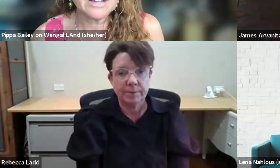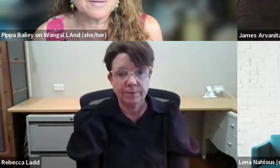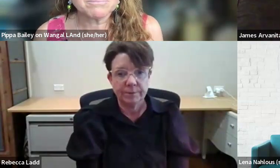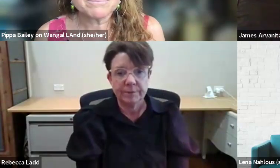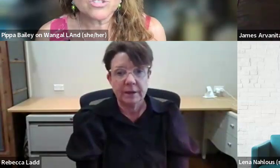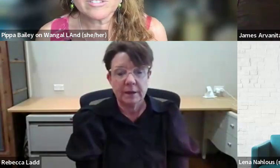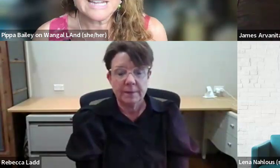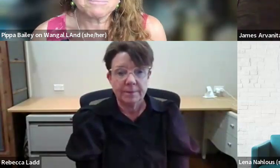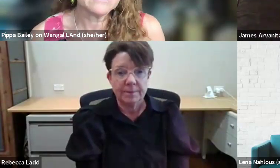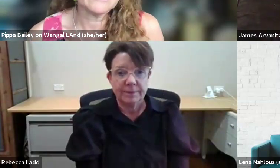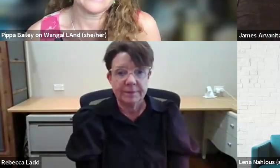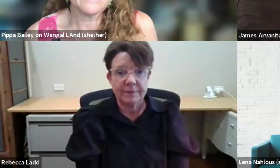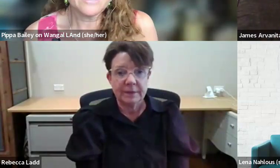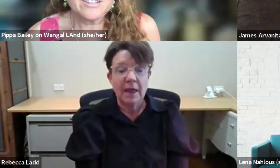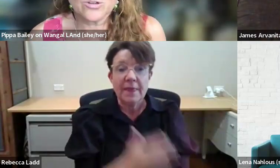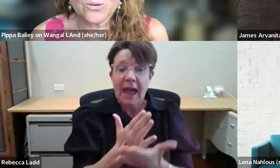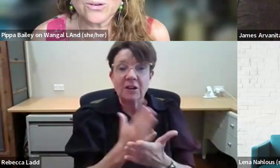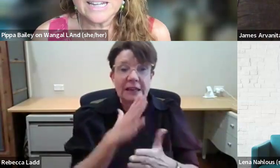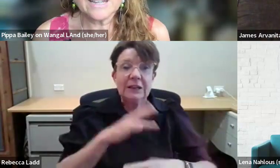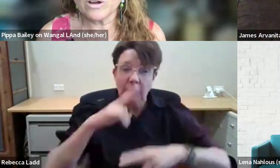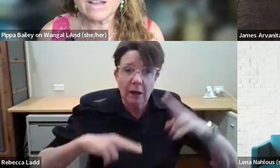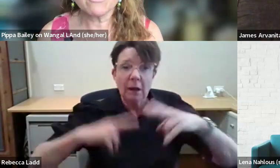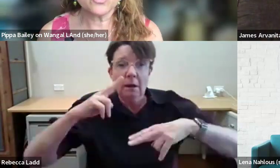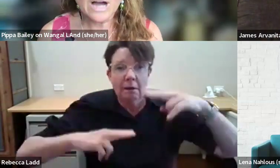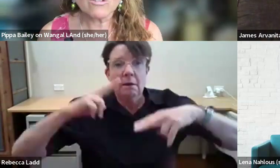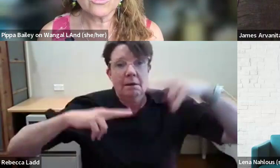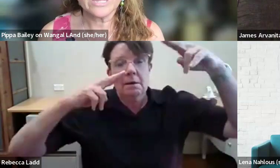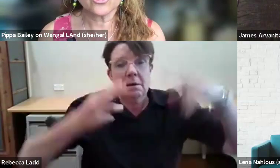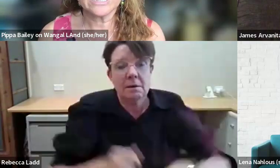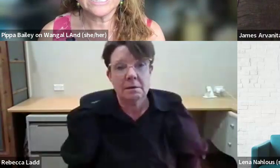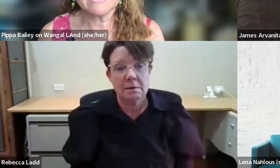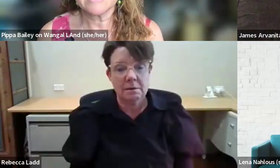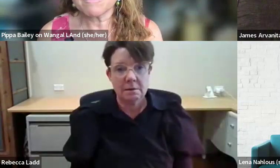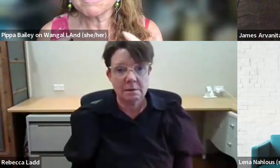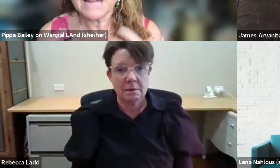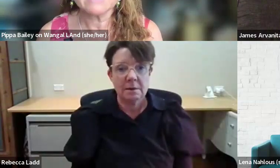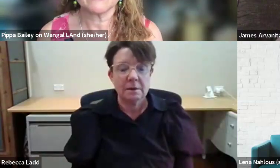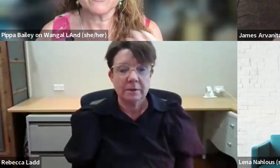going, how do we notice how we build social and cultural capital? What is the shorthand on